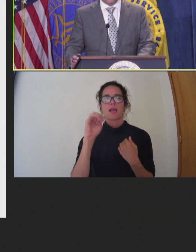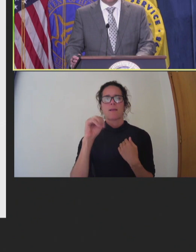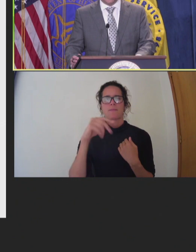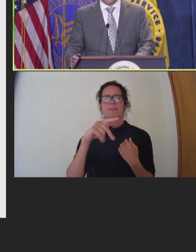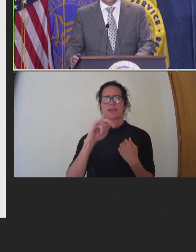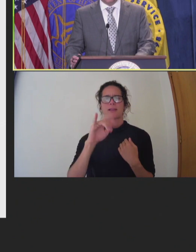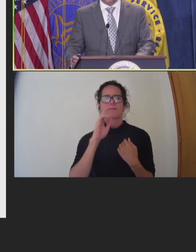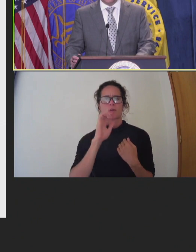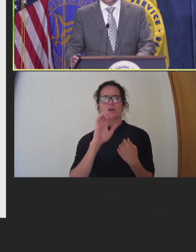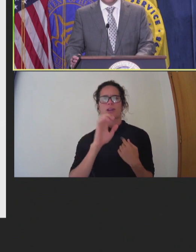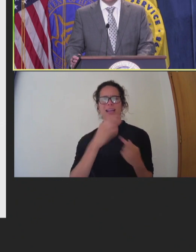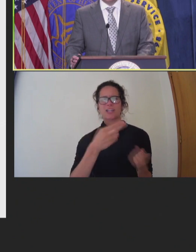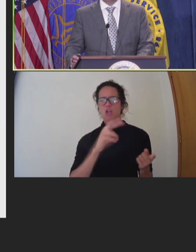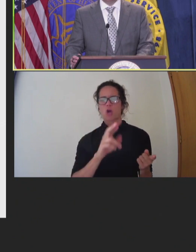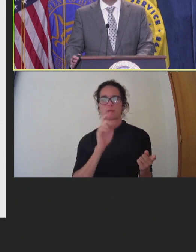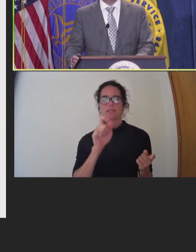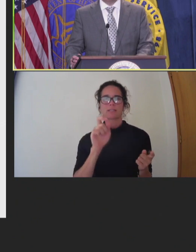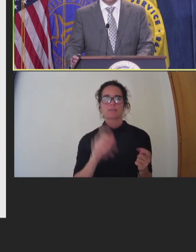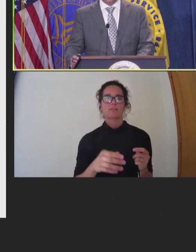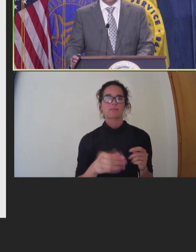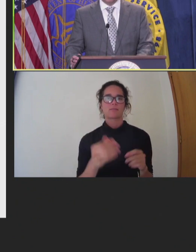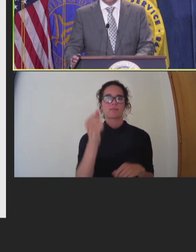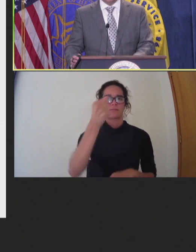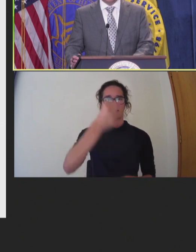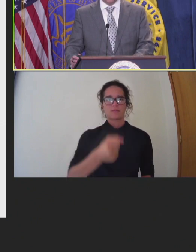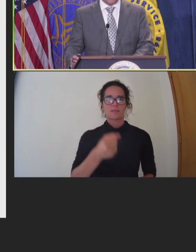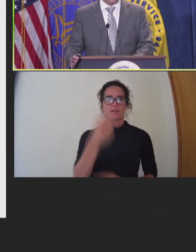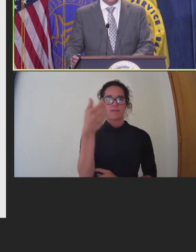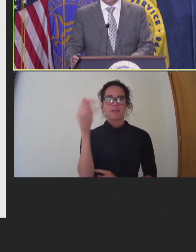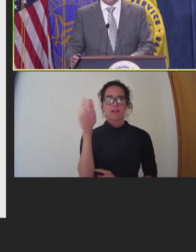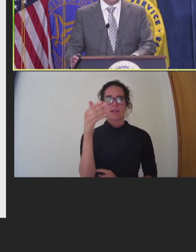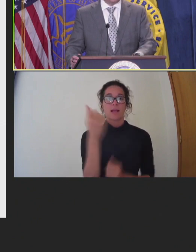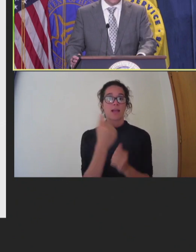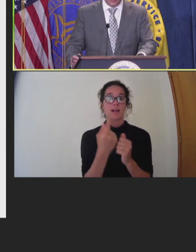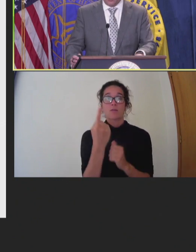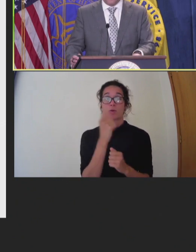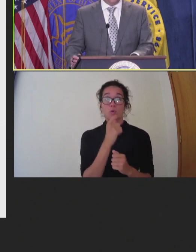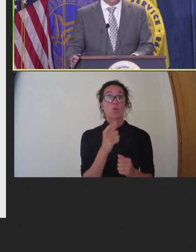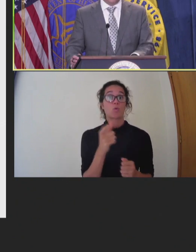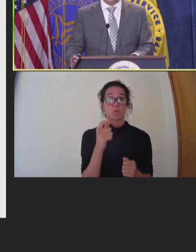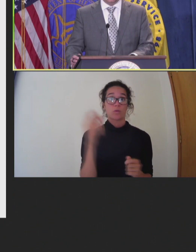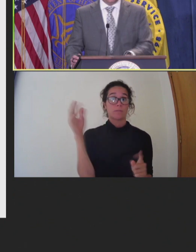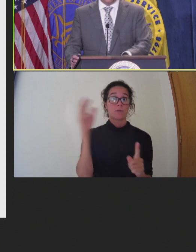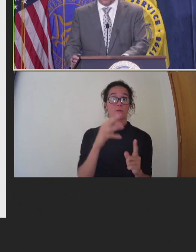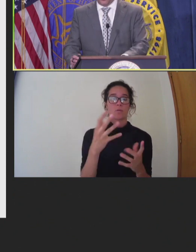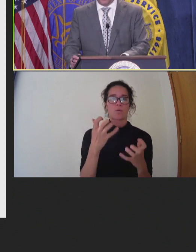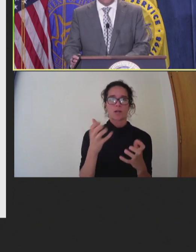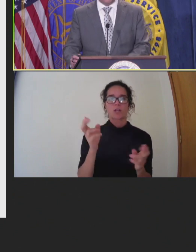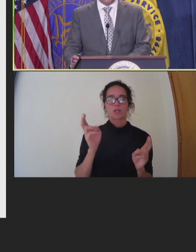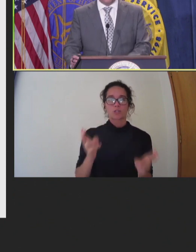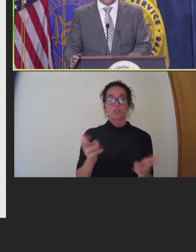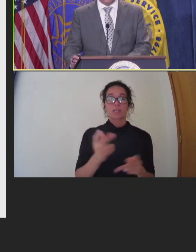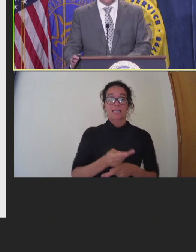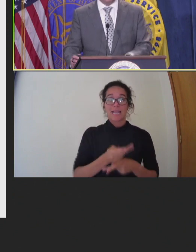flag put in. Because anyone who was exposed, we wanted an urgent care that was going to see them -- a primary care office that was going to see them,